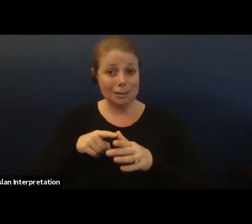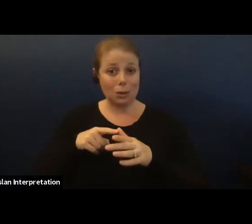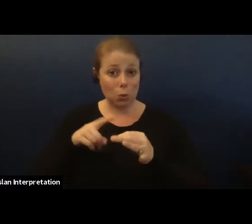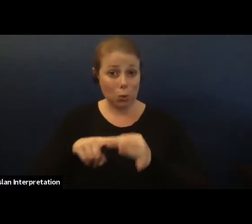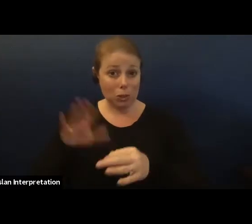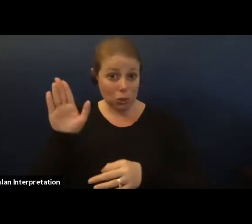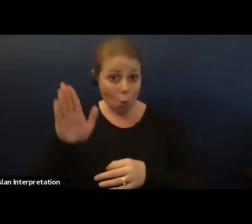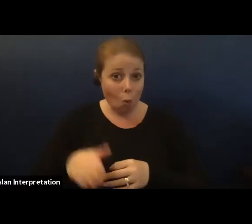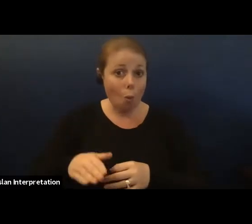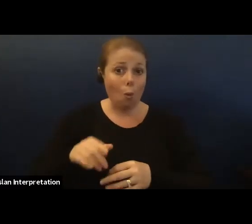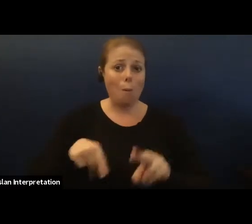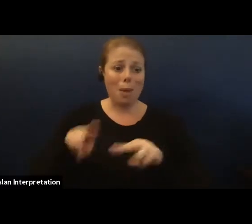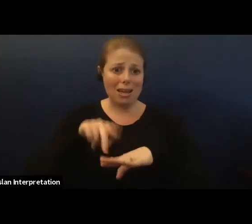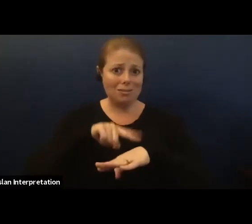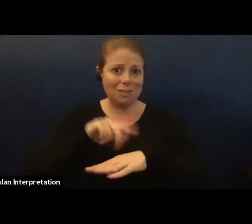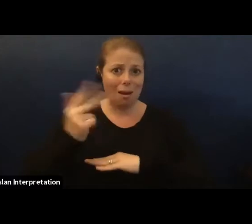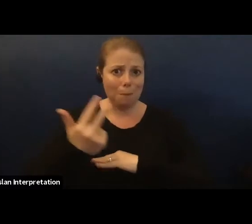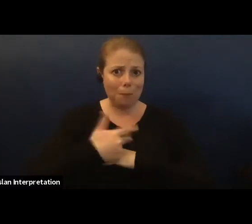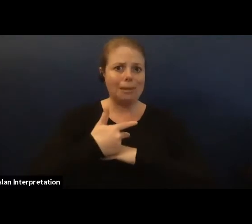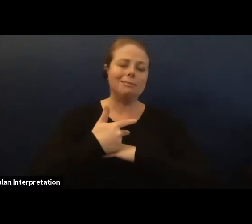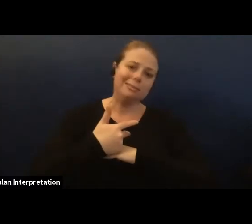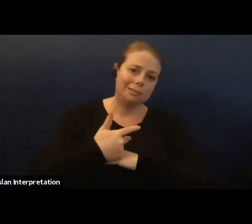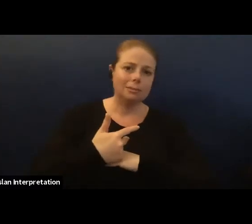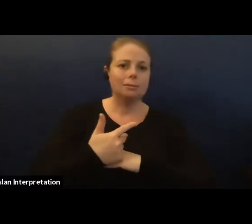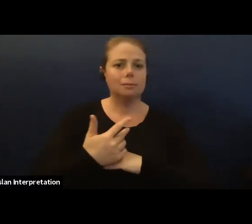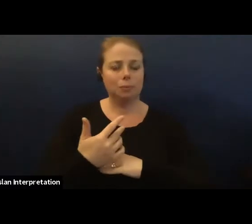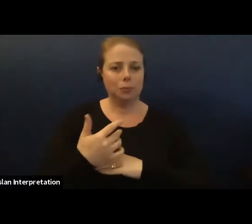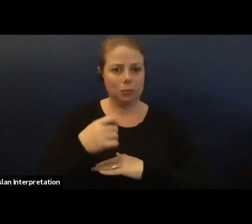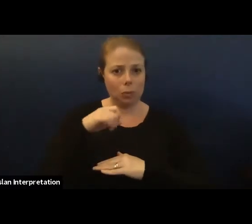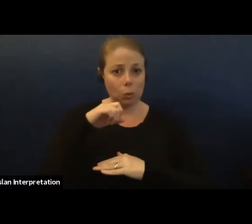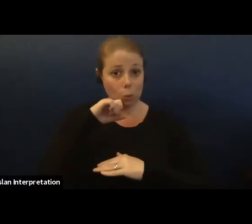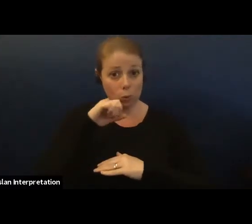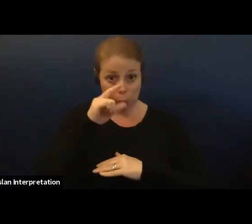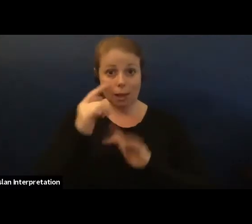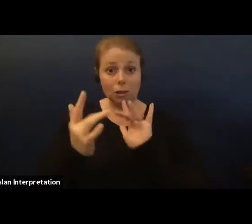after the session, please contact us directly. Our contact details as I said will be in chat.